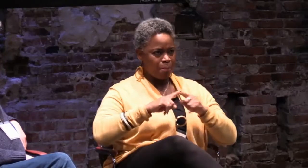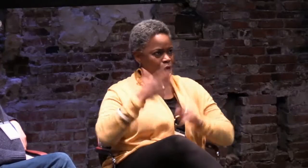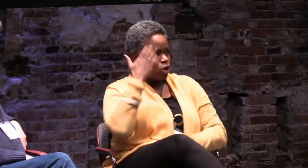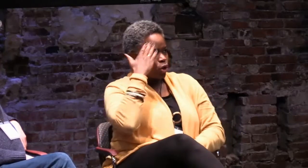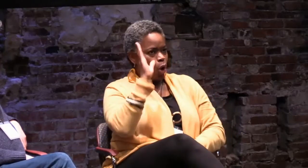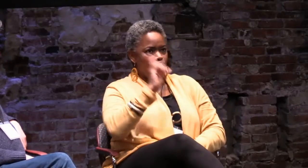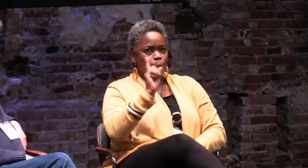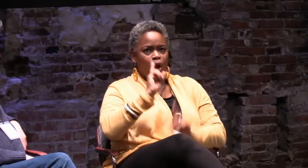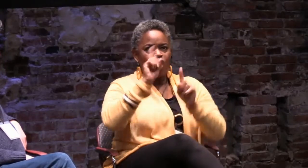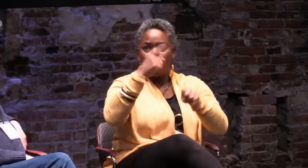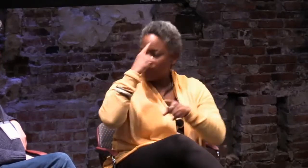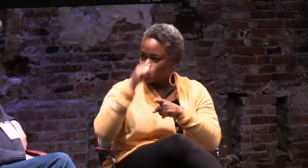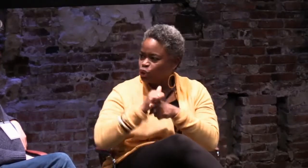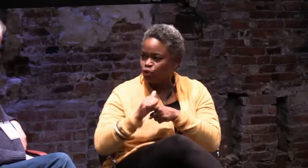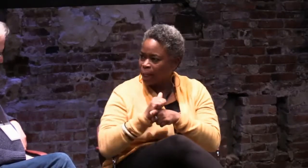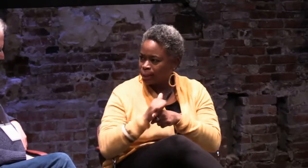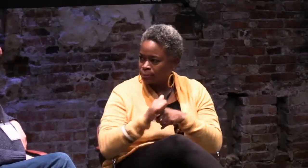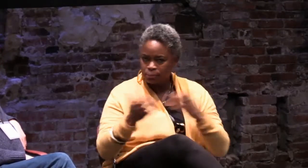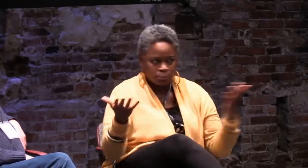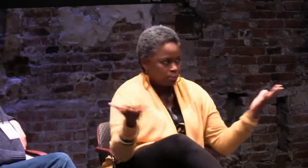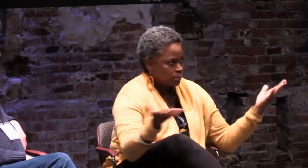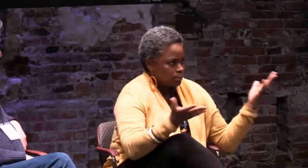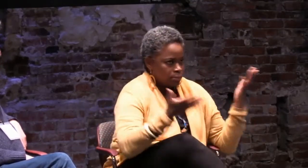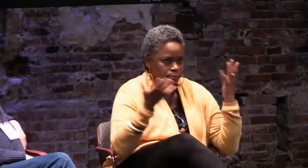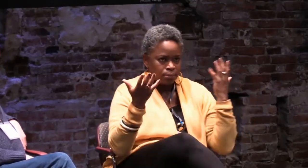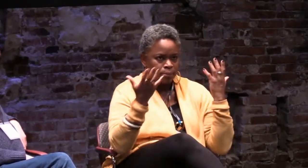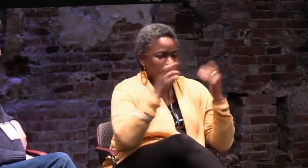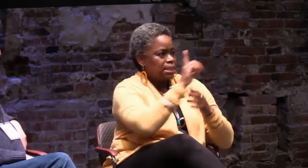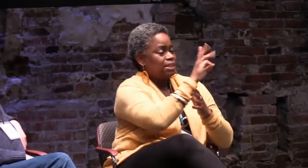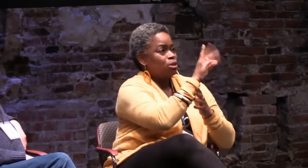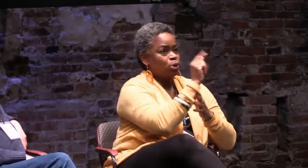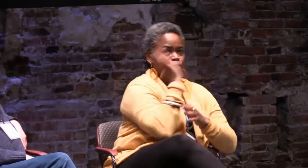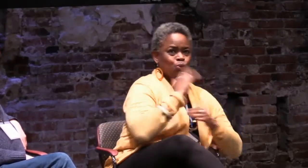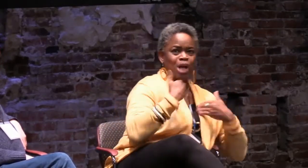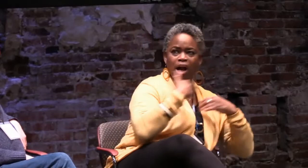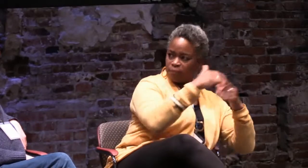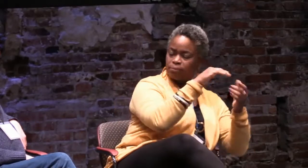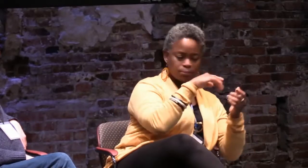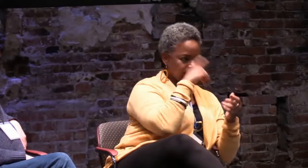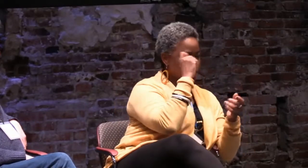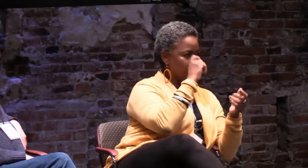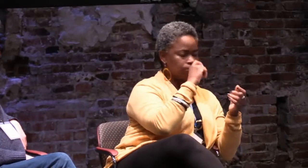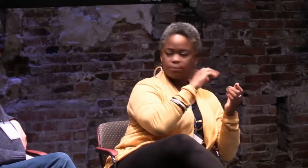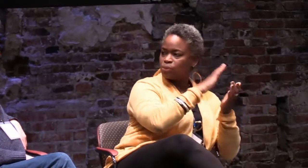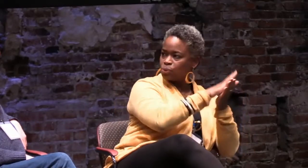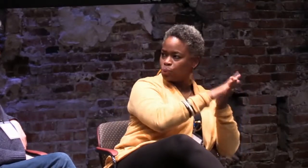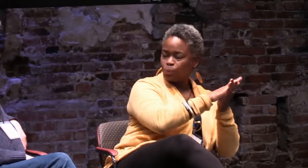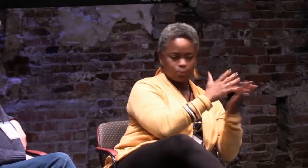about the world. There is much much that they had not known because the training had not been available.